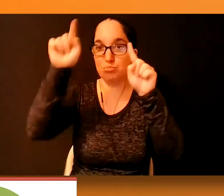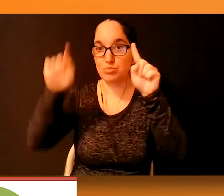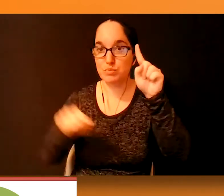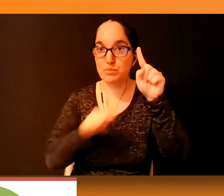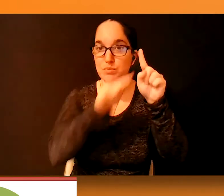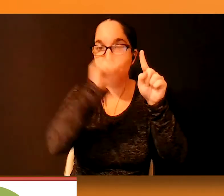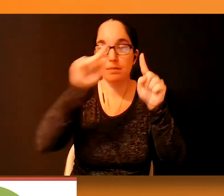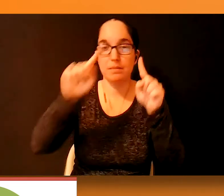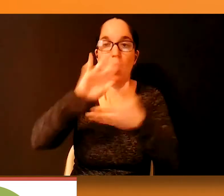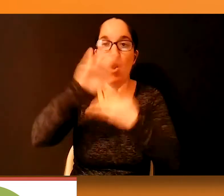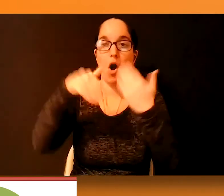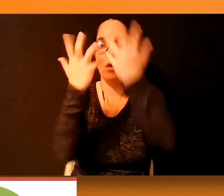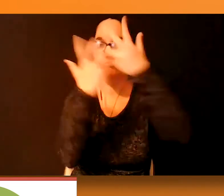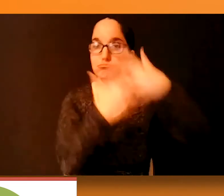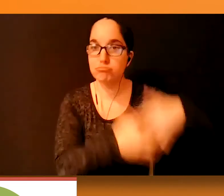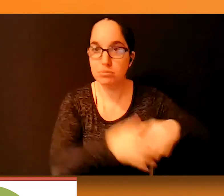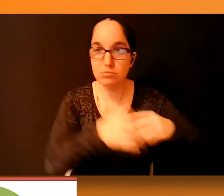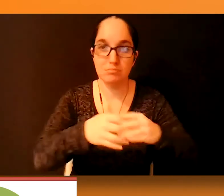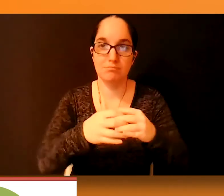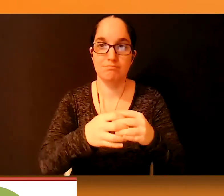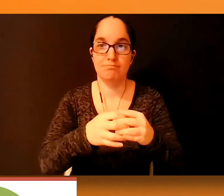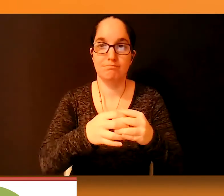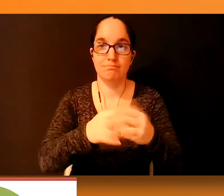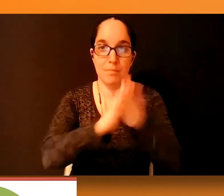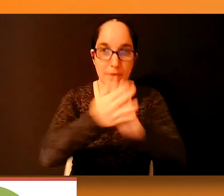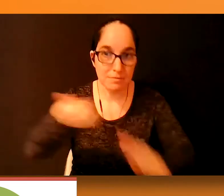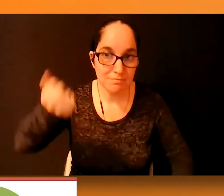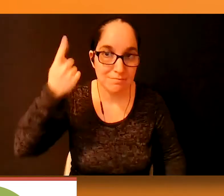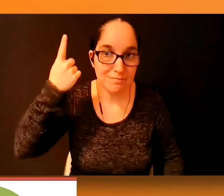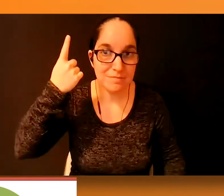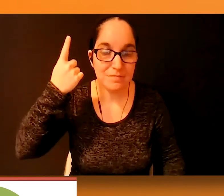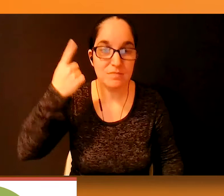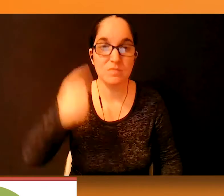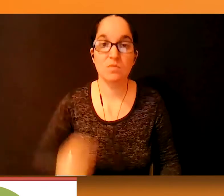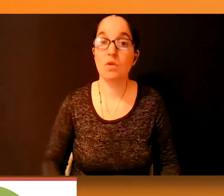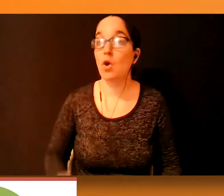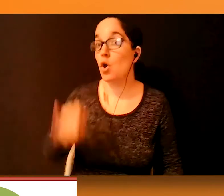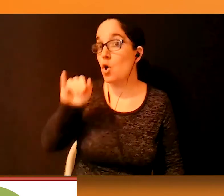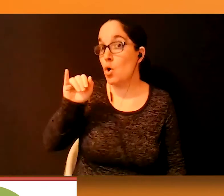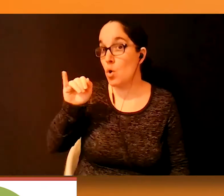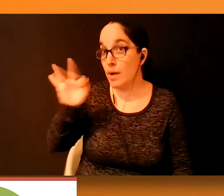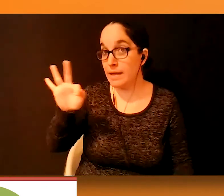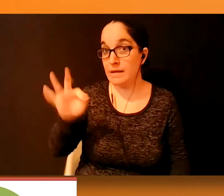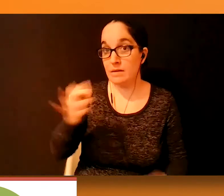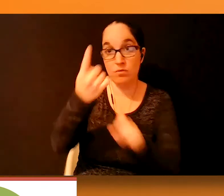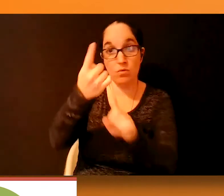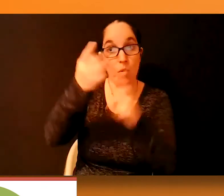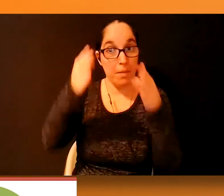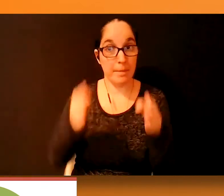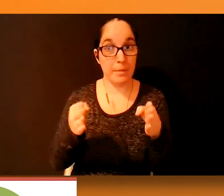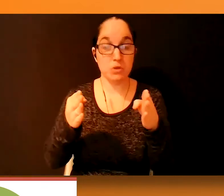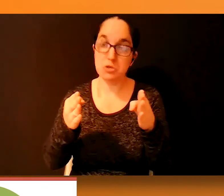And we talked about before that the big piece that changes from when they're reading, kind of reading--